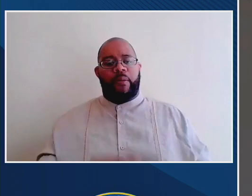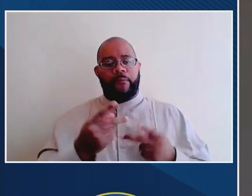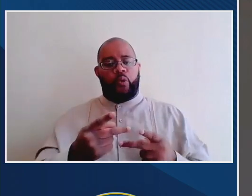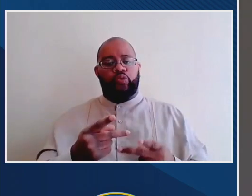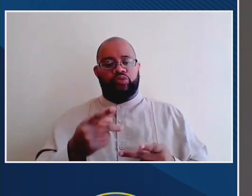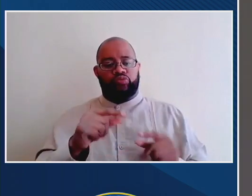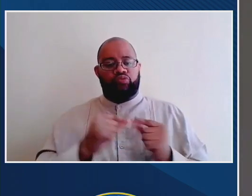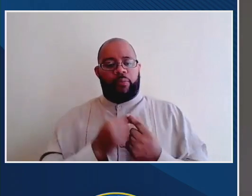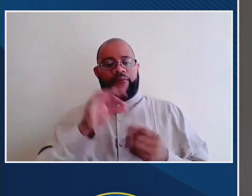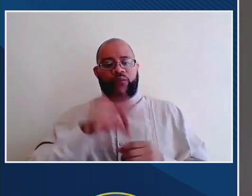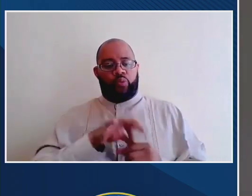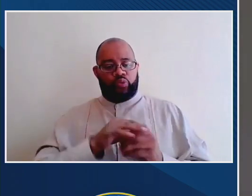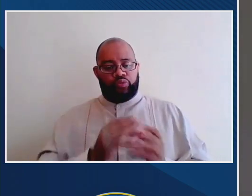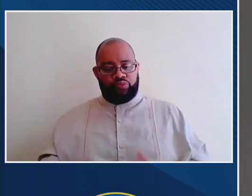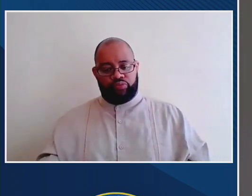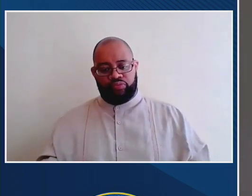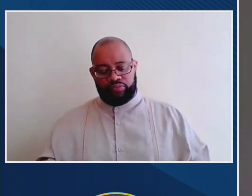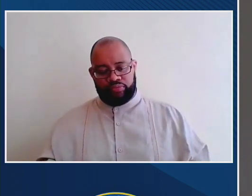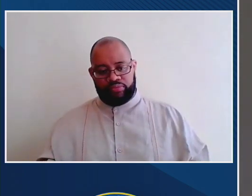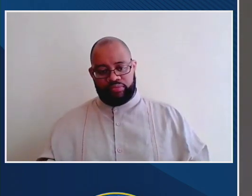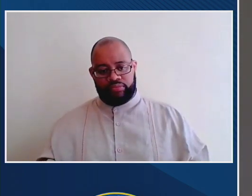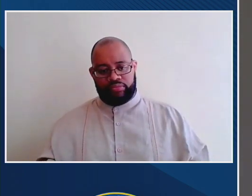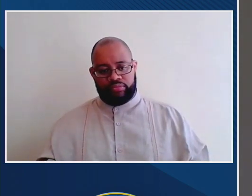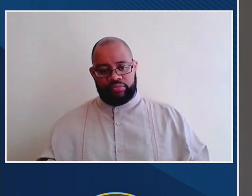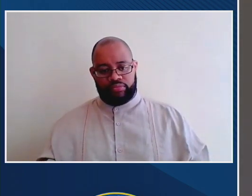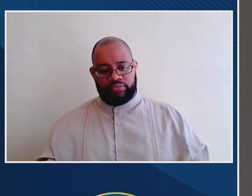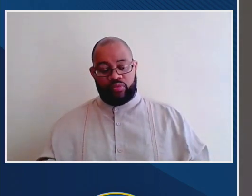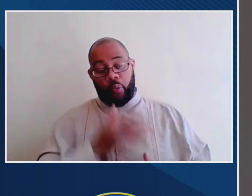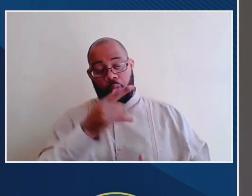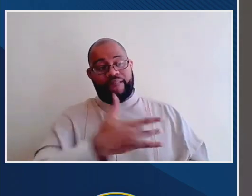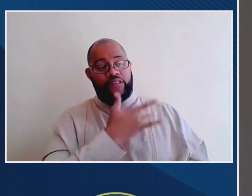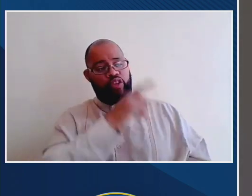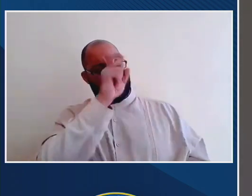group, why you feel they should be